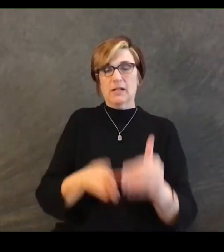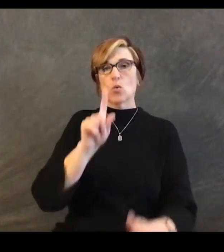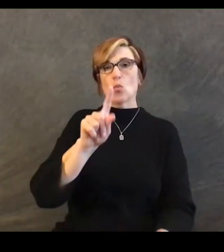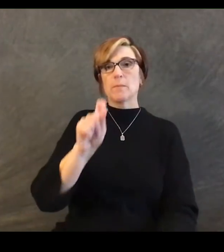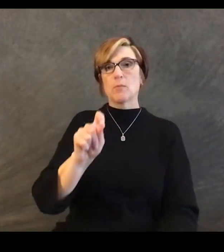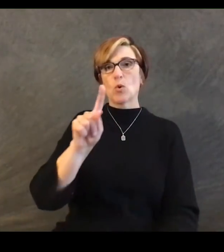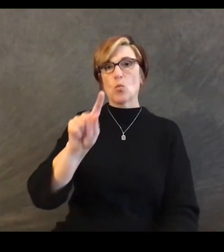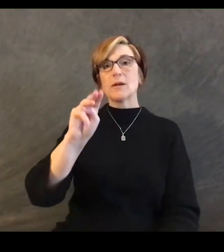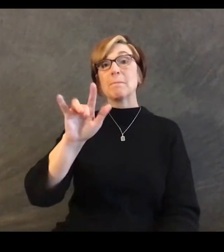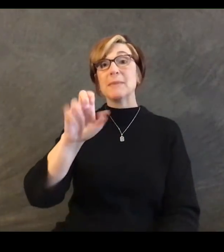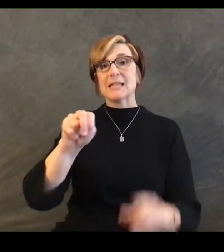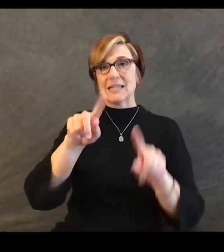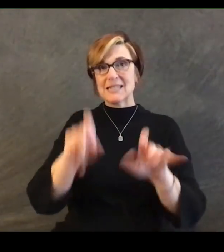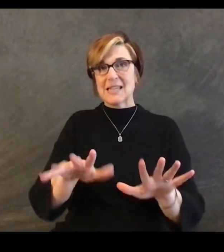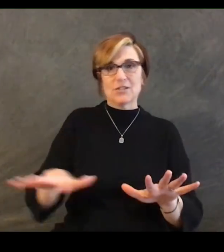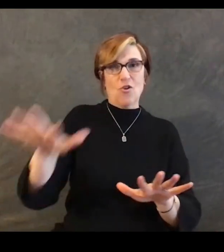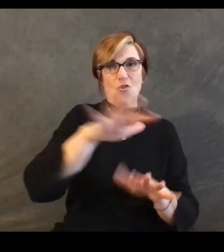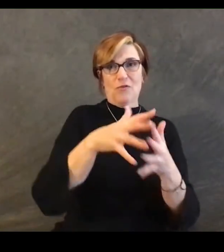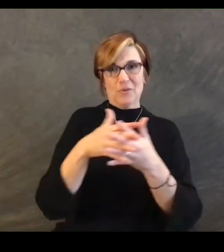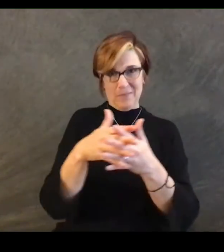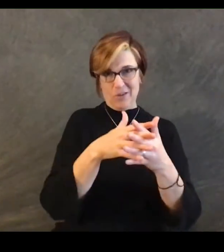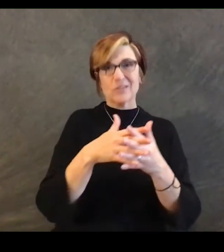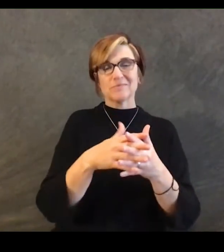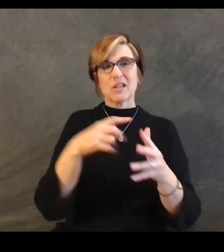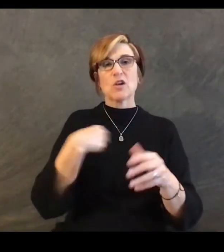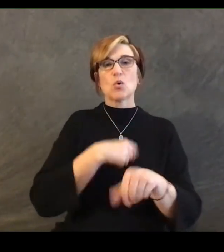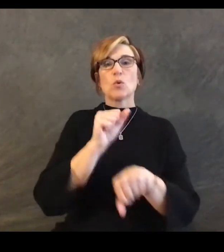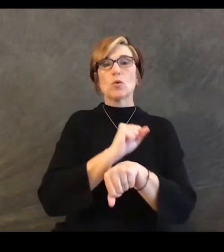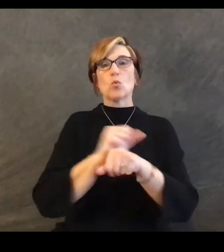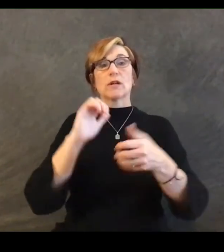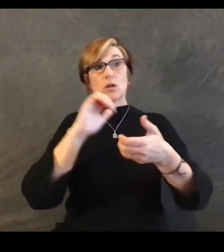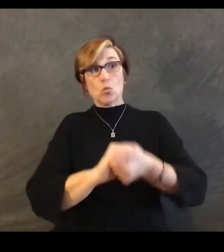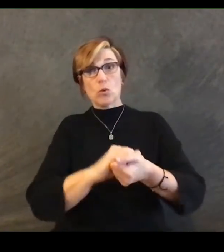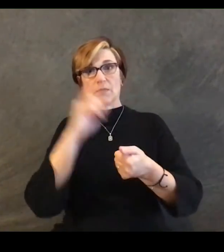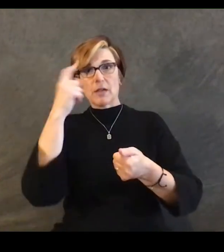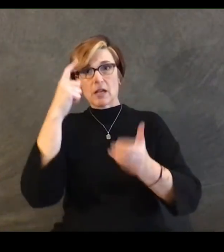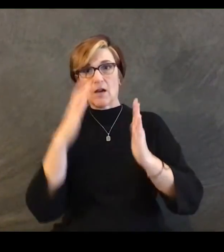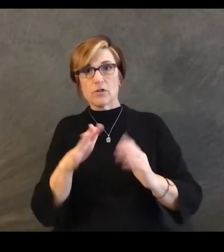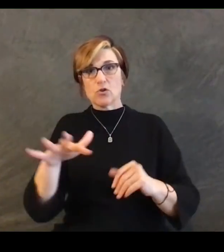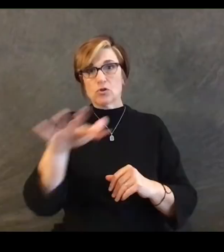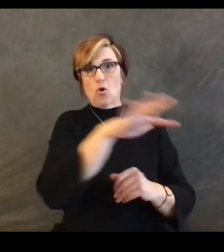country we're working very closely with governor's around America to to assist